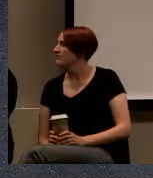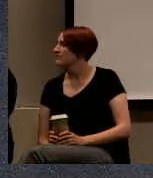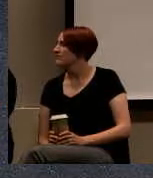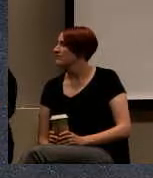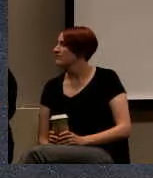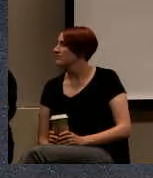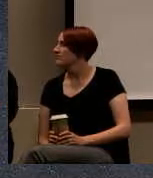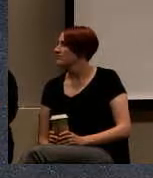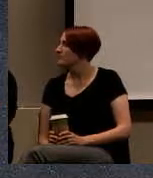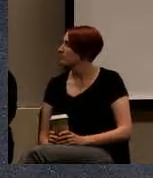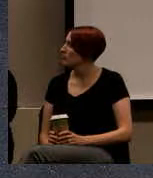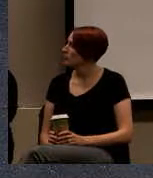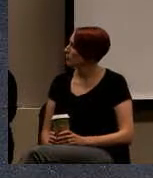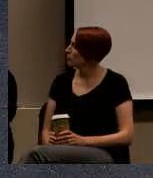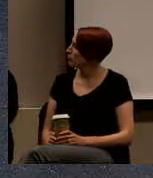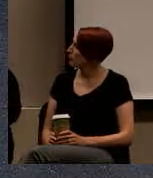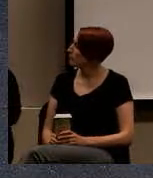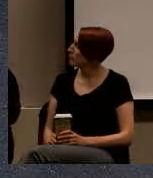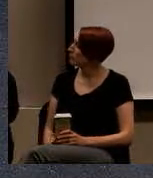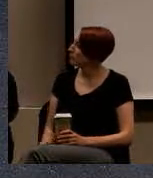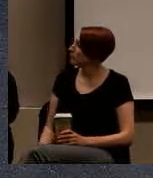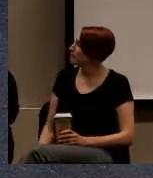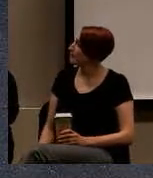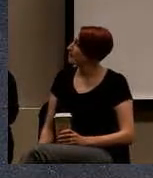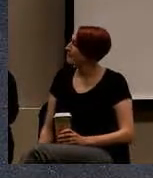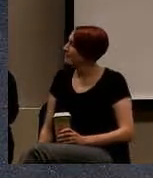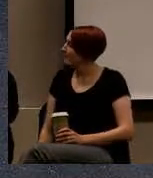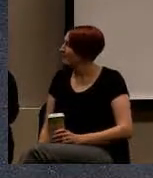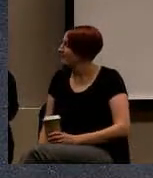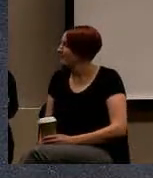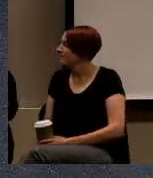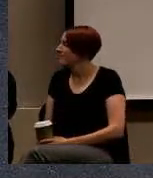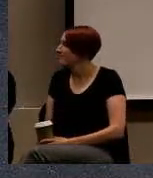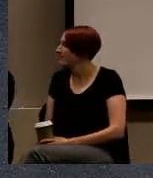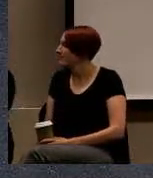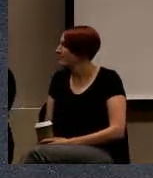Older, Wiser Driver. That, and How to Help an Older Driver, that are